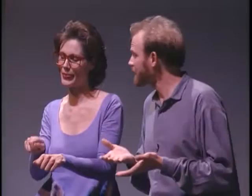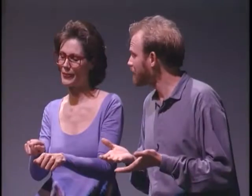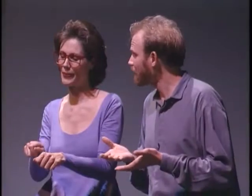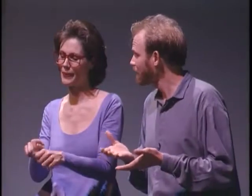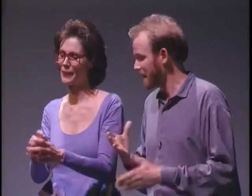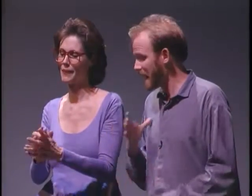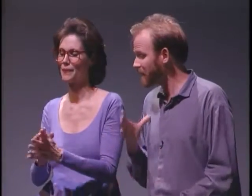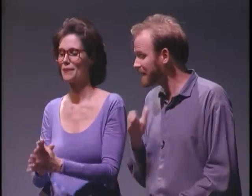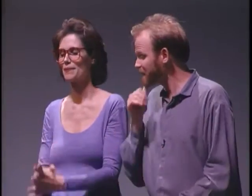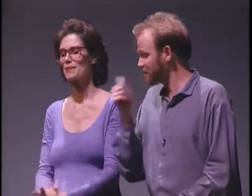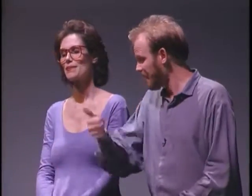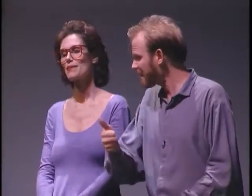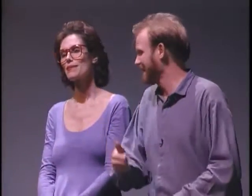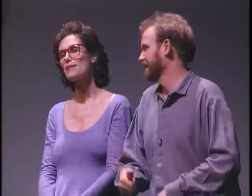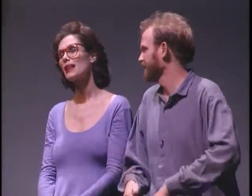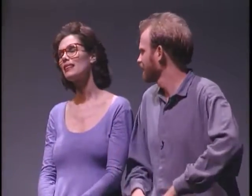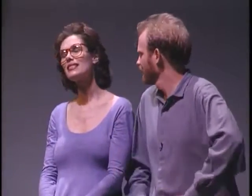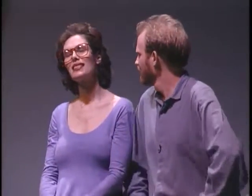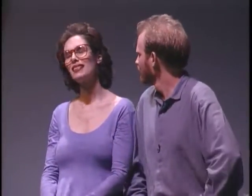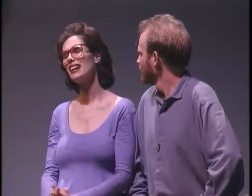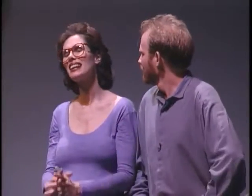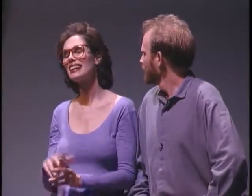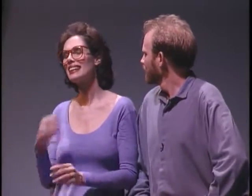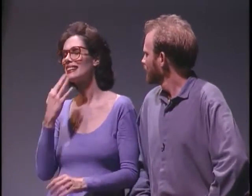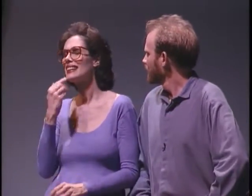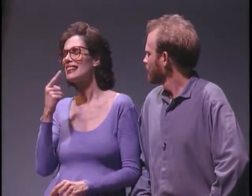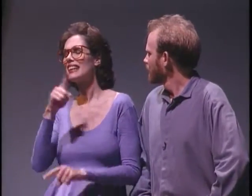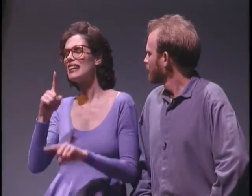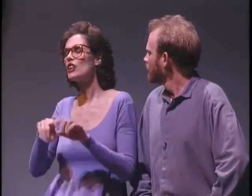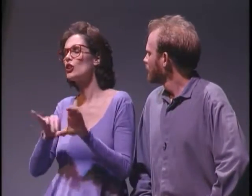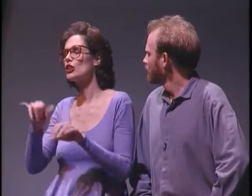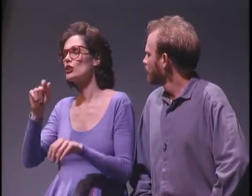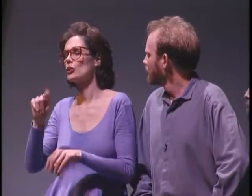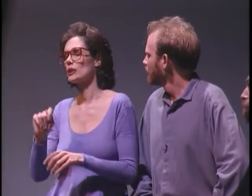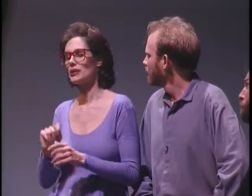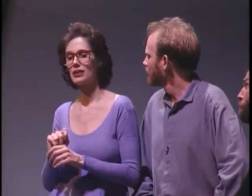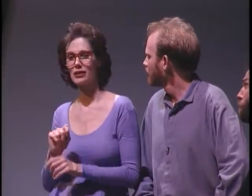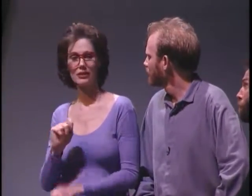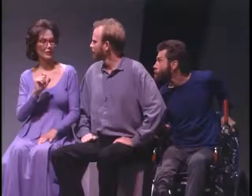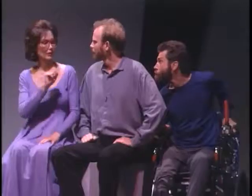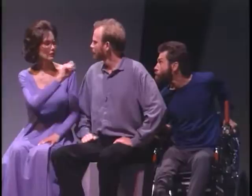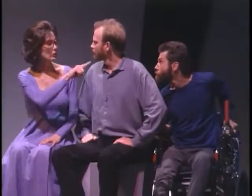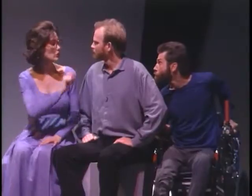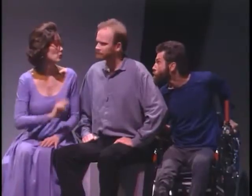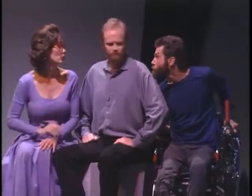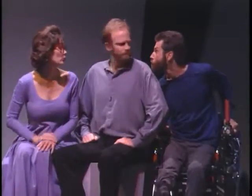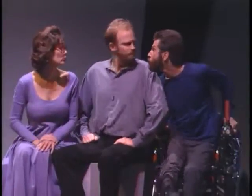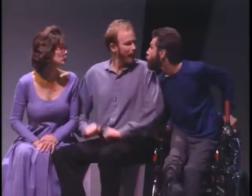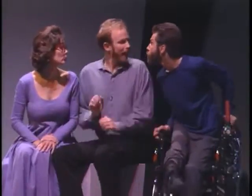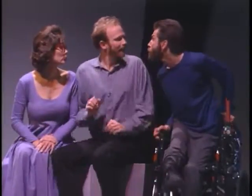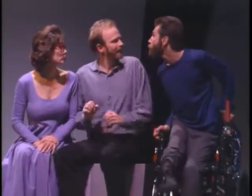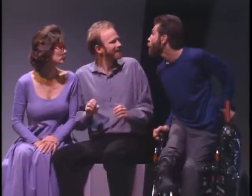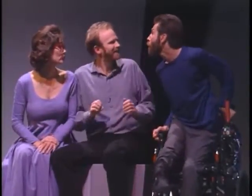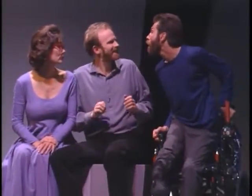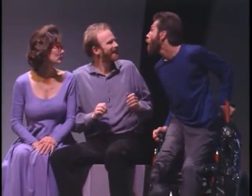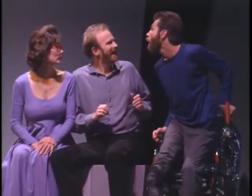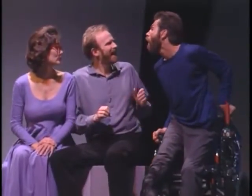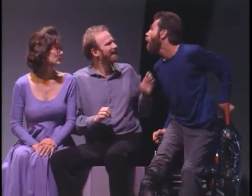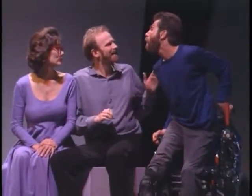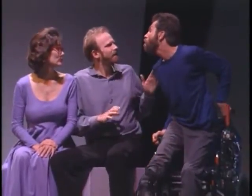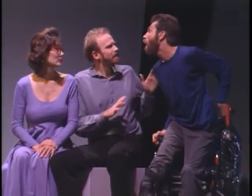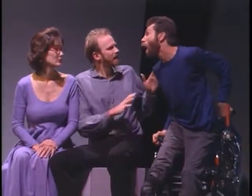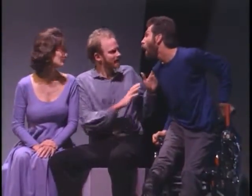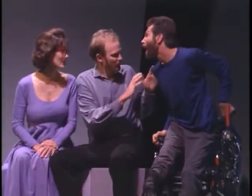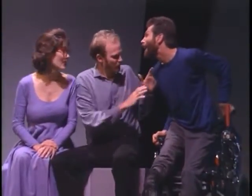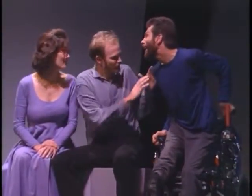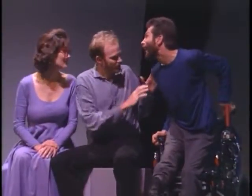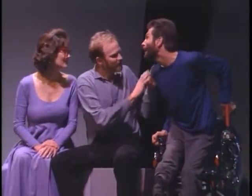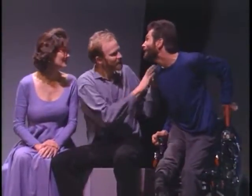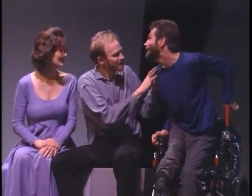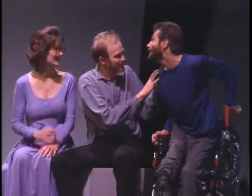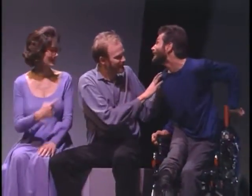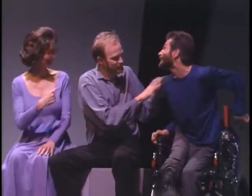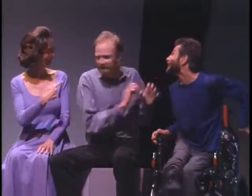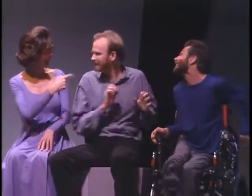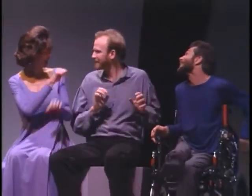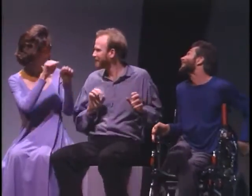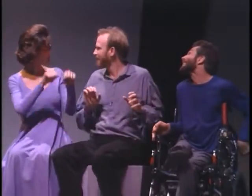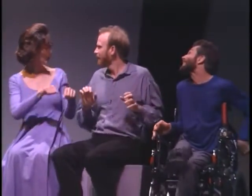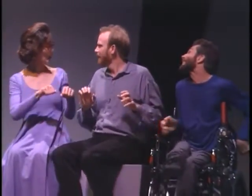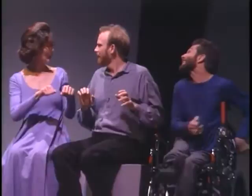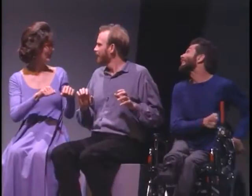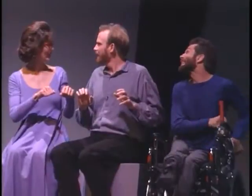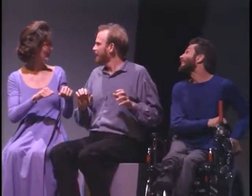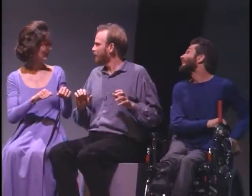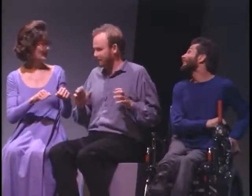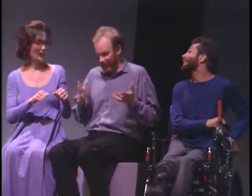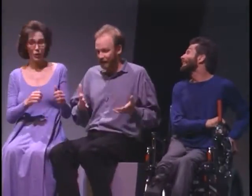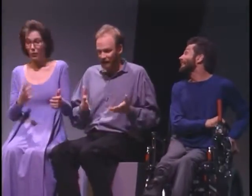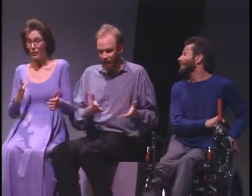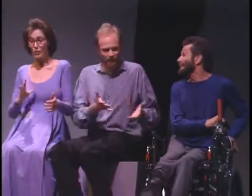table elegant schmick Leggett yes I don't you